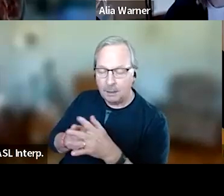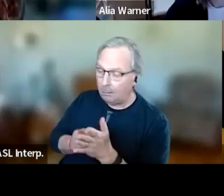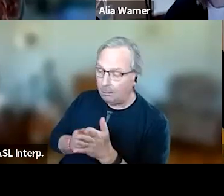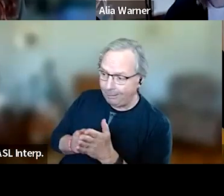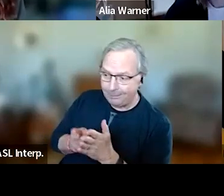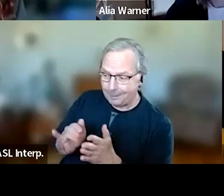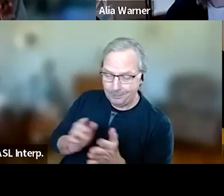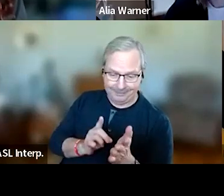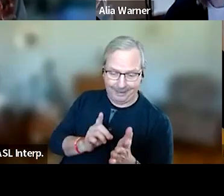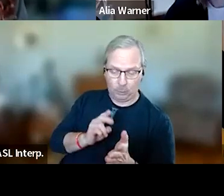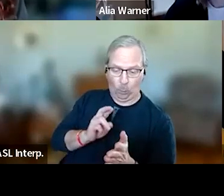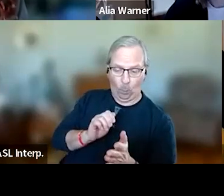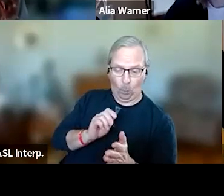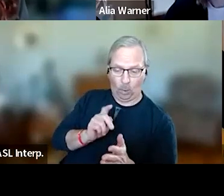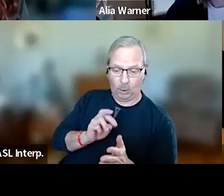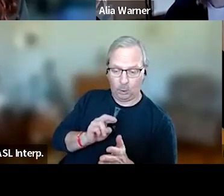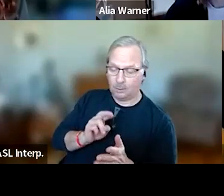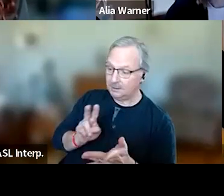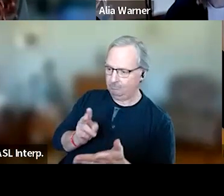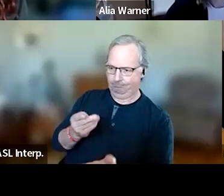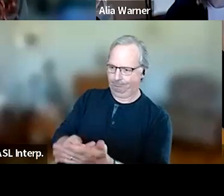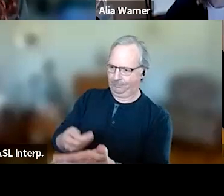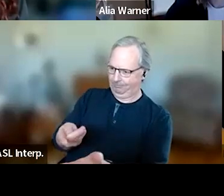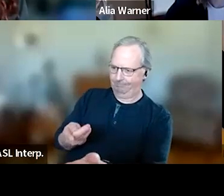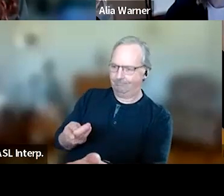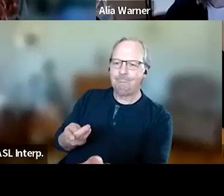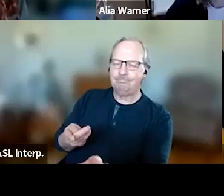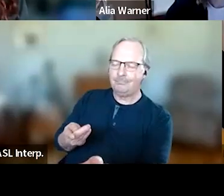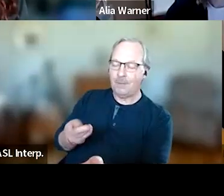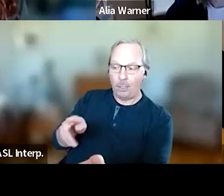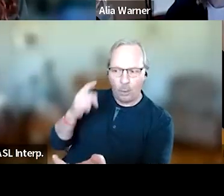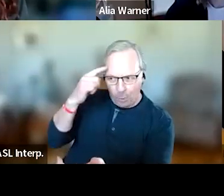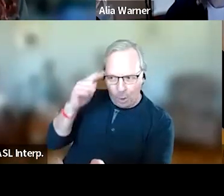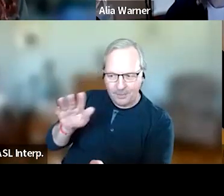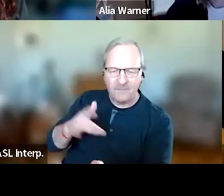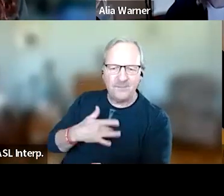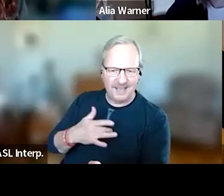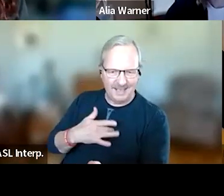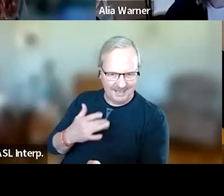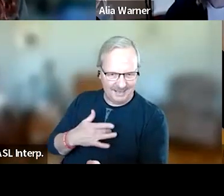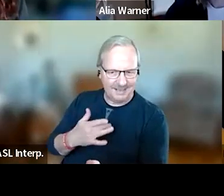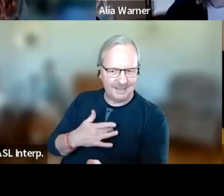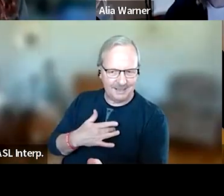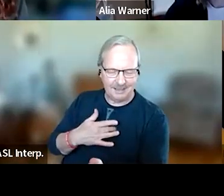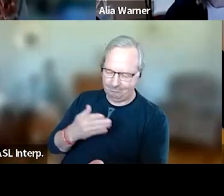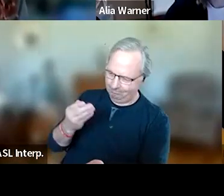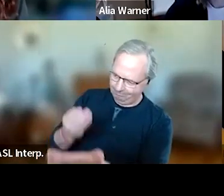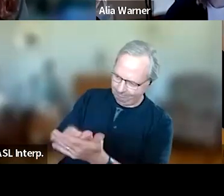talked about many times is to validate their thoughts and their feelings and to validate what they want,